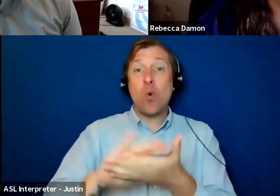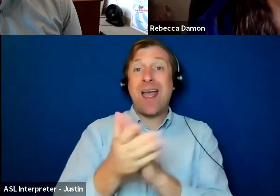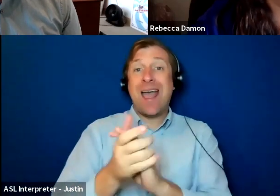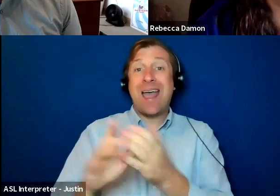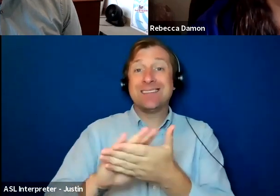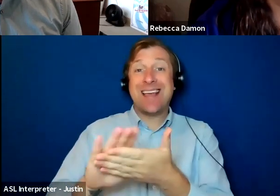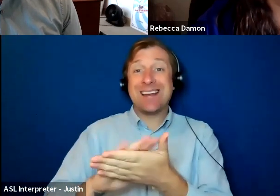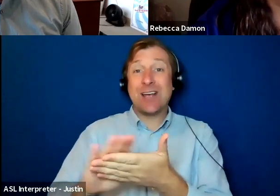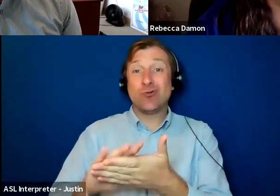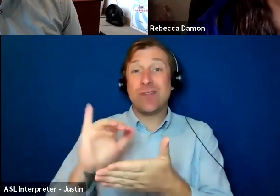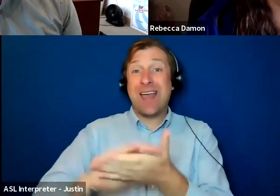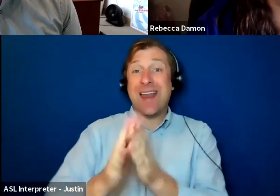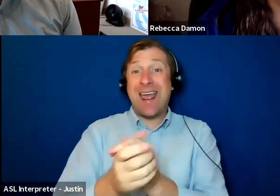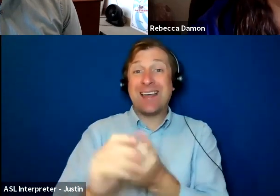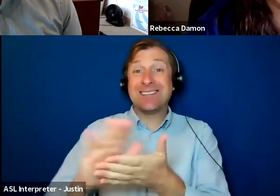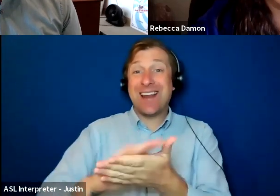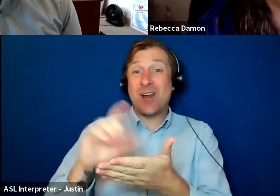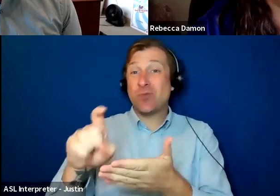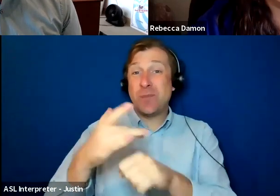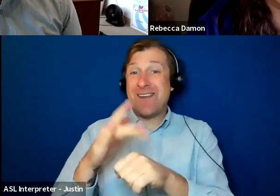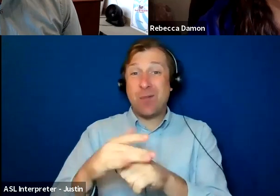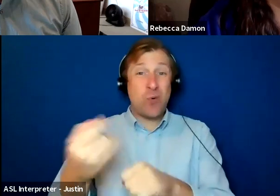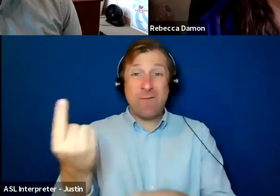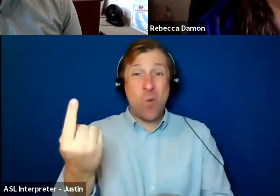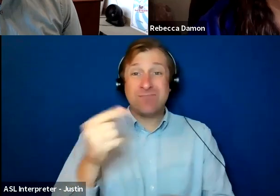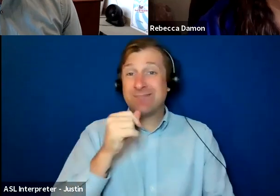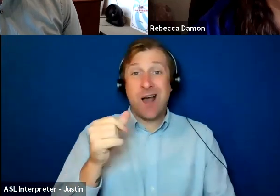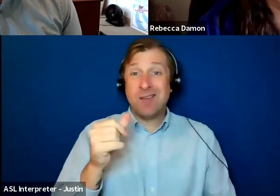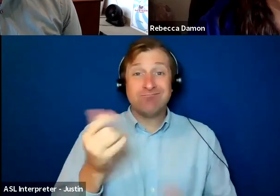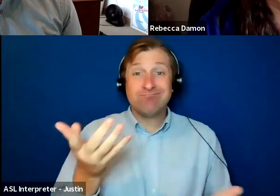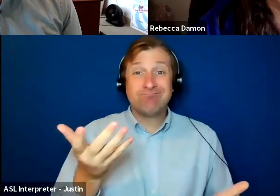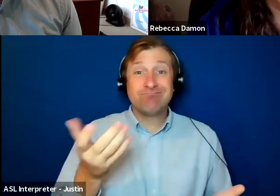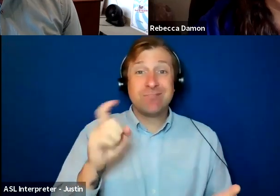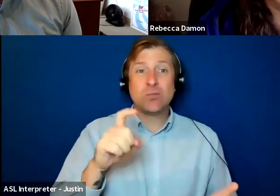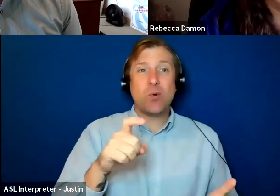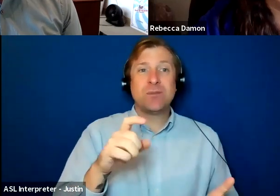Hand sanitizer is to be made available to everyone. And it is not to be hoarded like gold or provided to